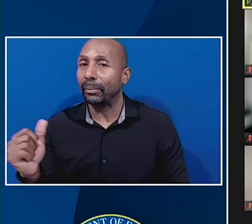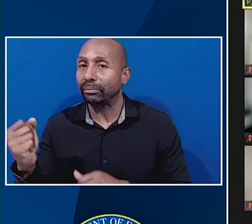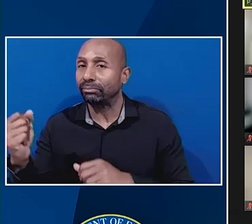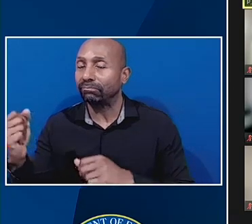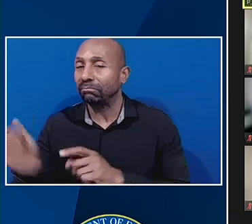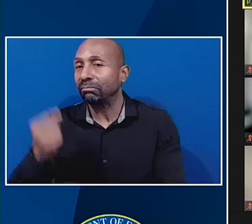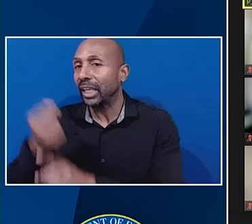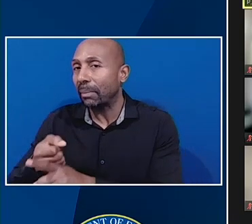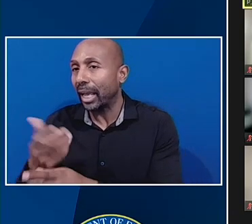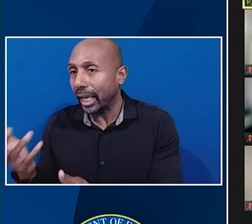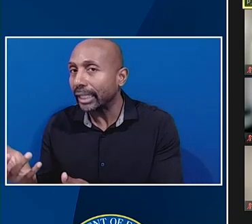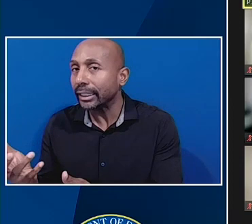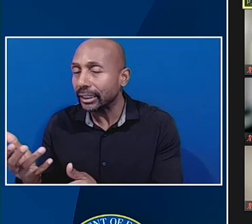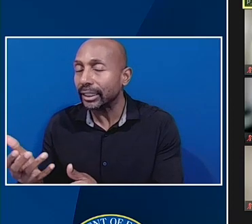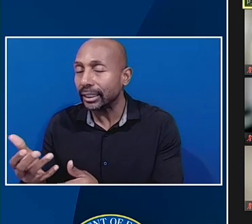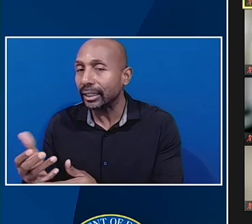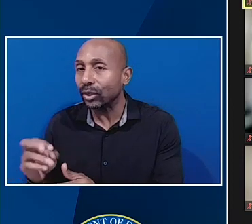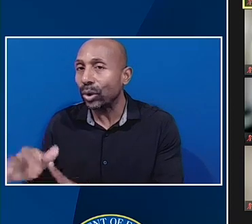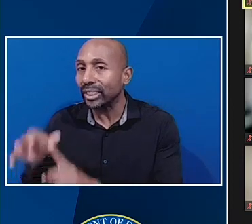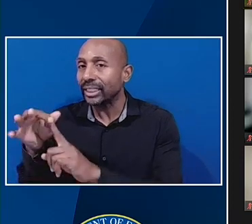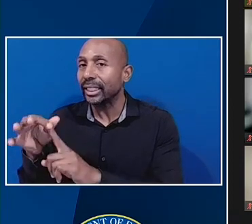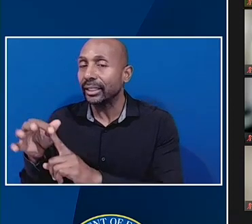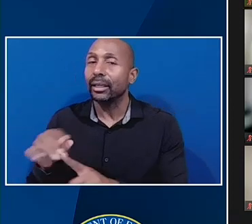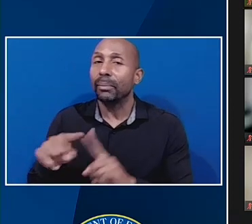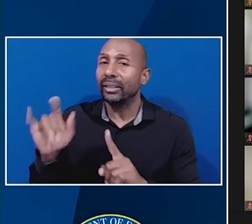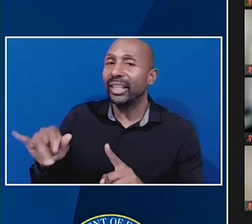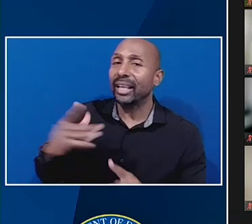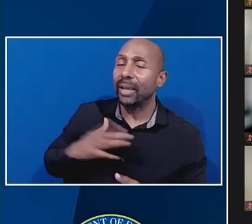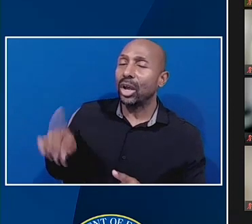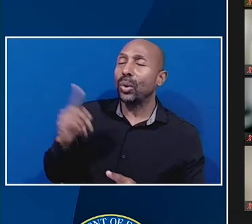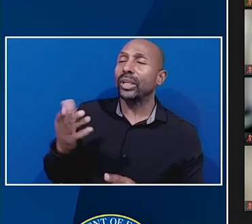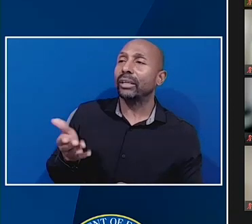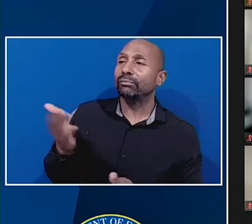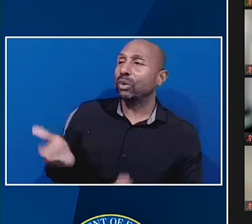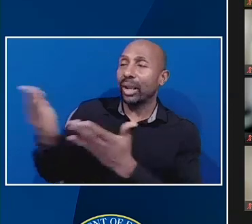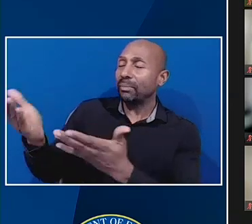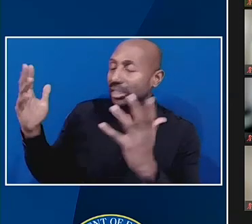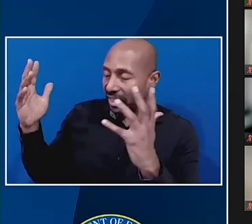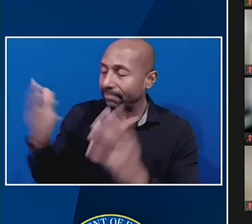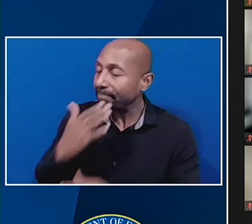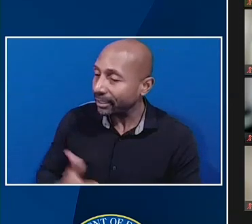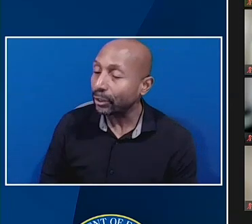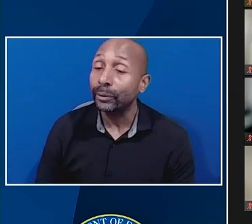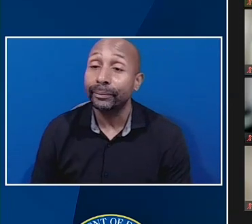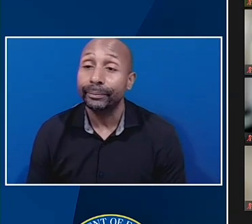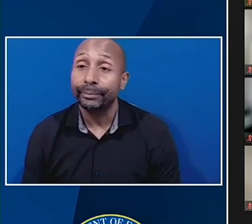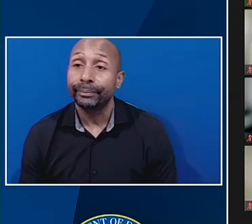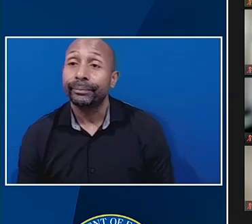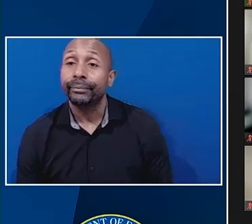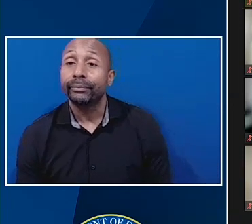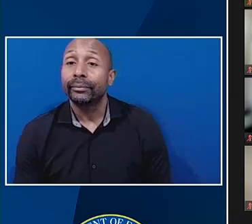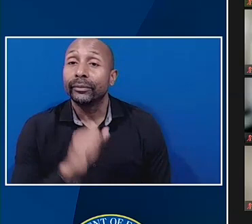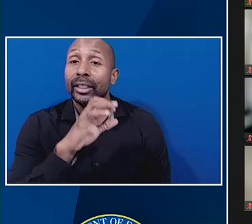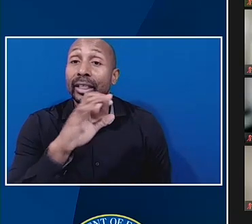recommendation. But thank you. Thank you. Scott Dolan, really quick because we are over time.